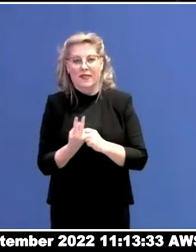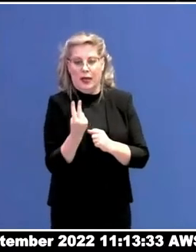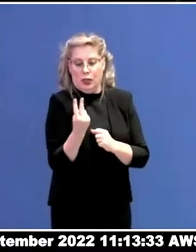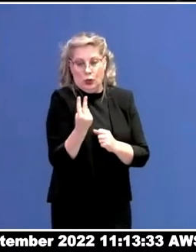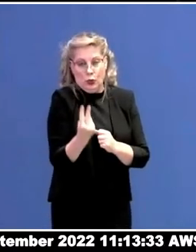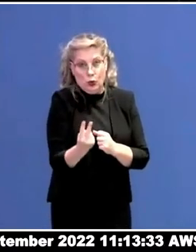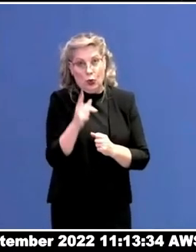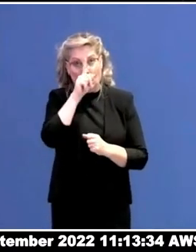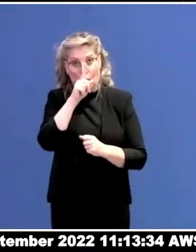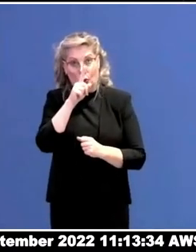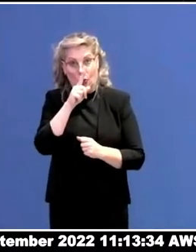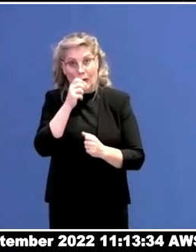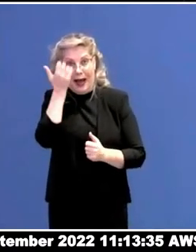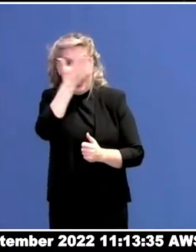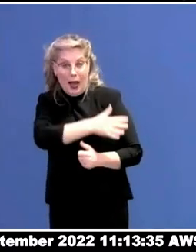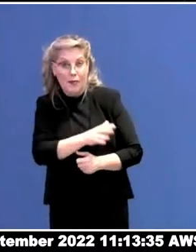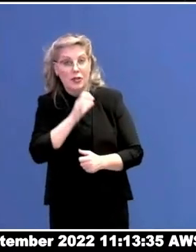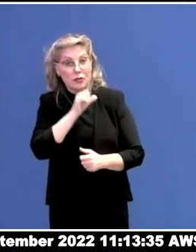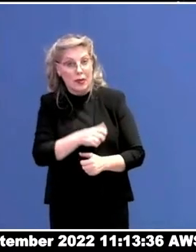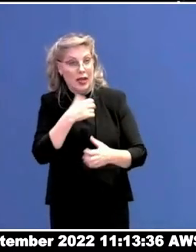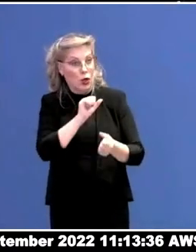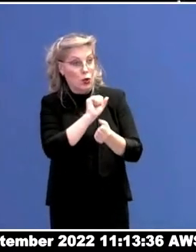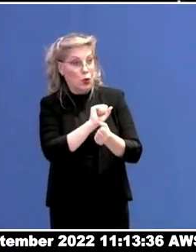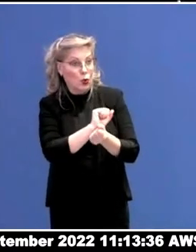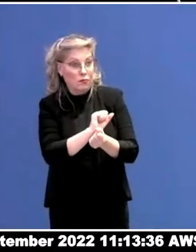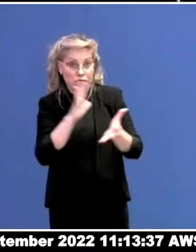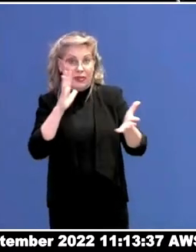We can't continue to have this and that's why they - the conditions in relation to